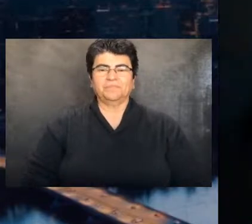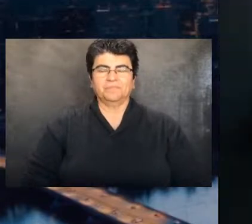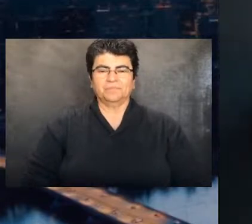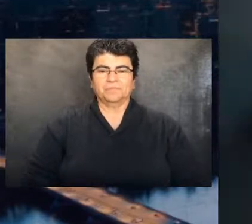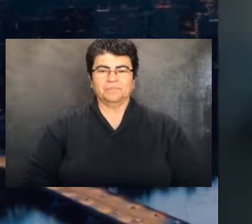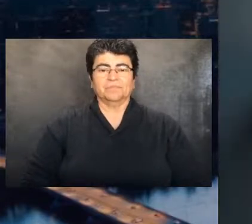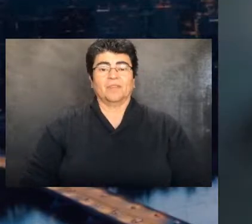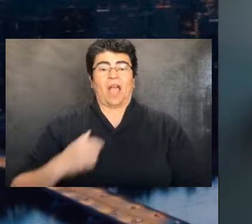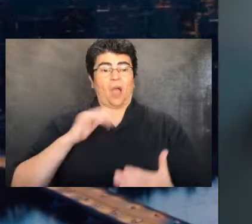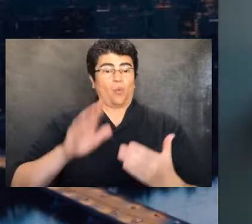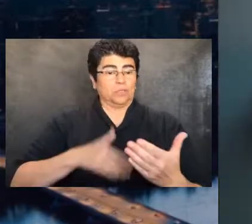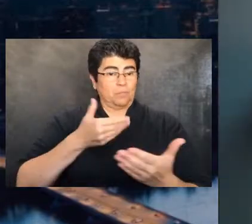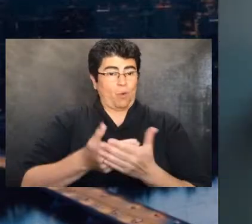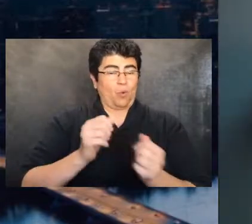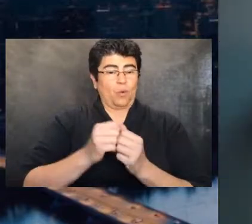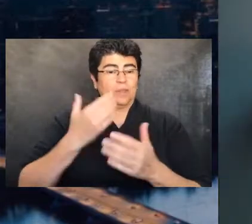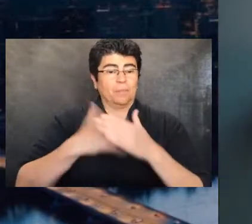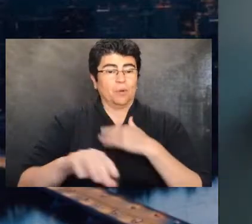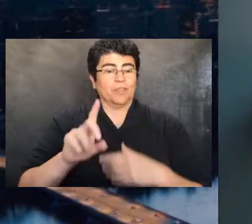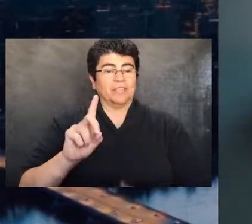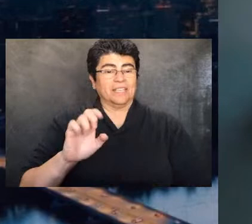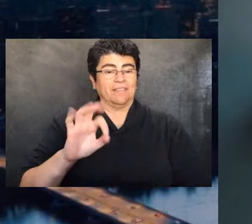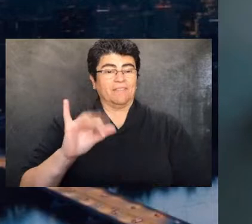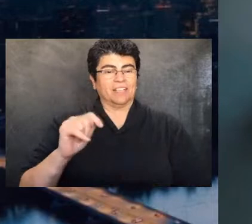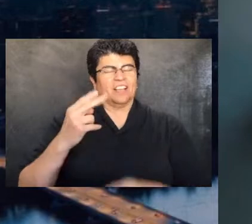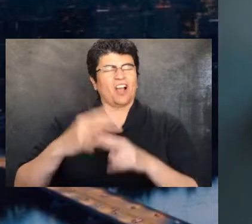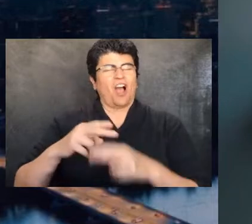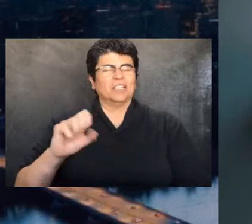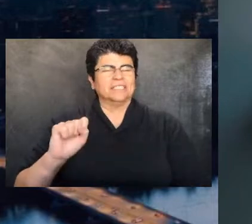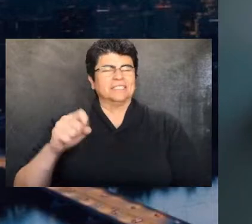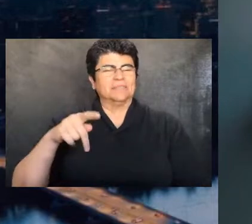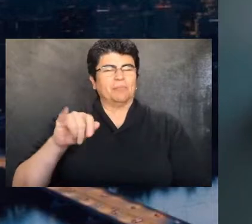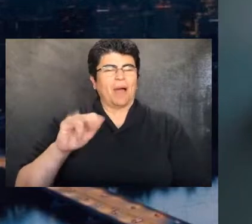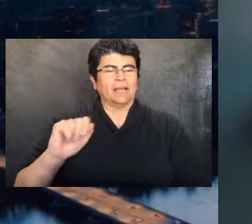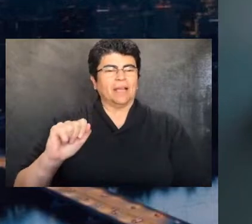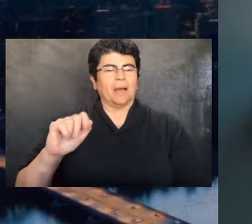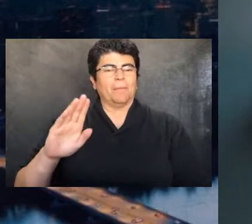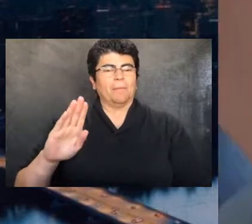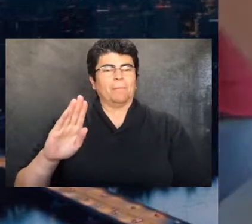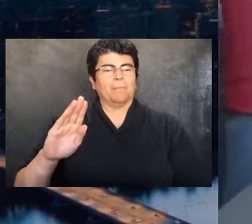I was born with a birth defect, spina bifida, which pretty much means I was born with a hole in my spine.